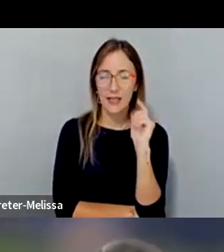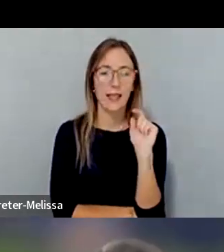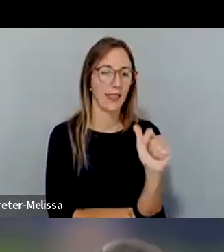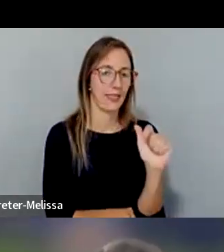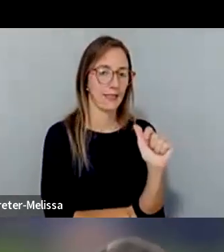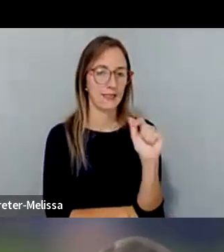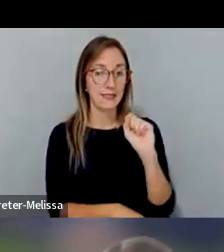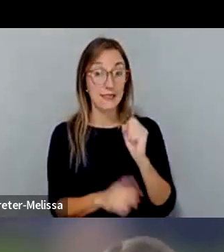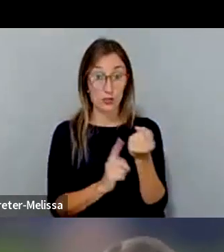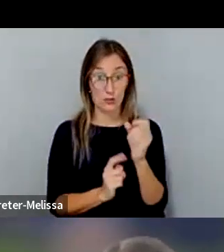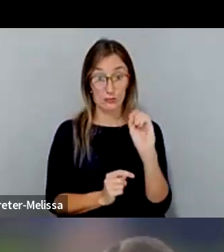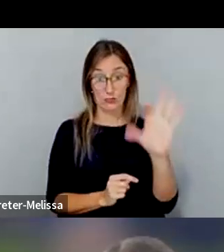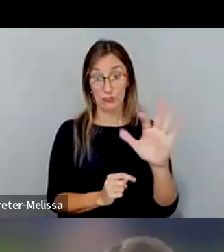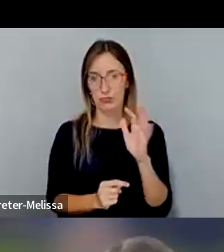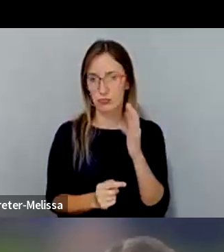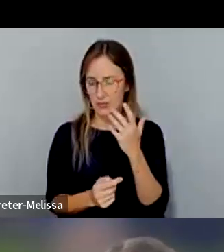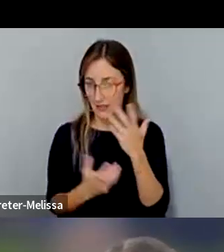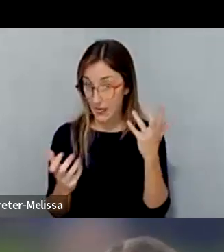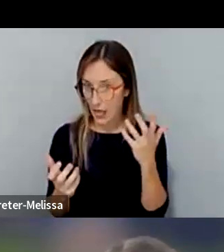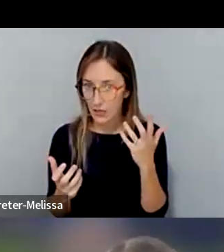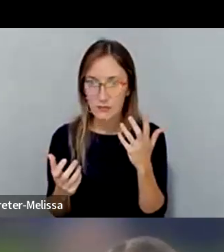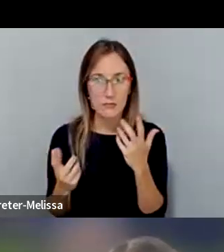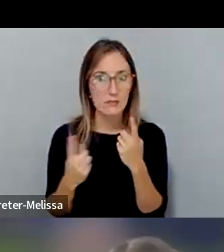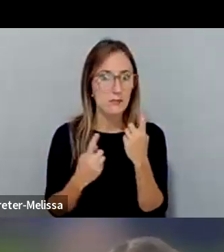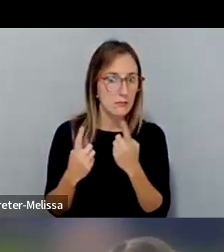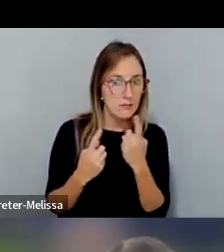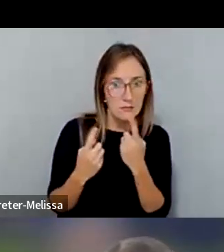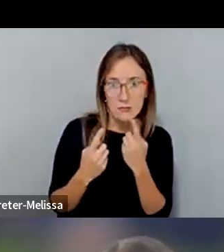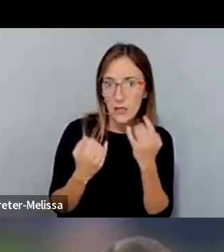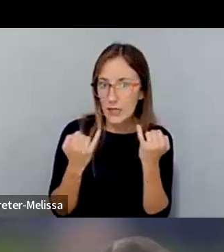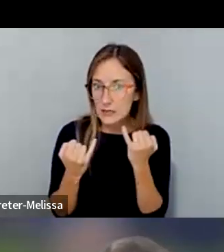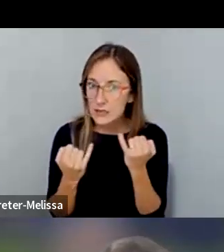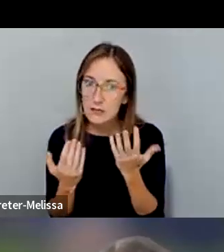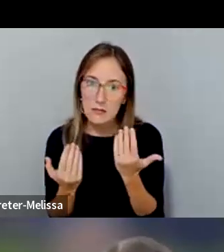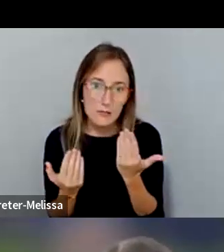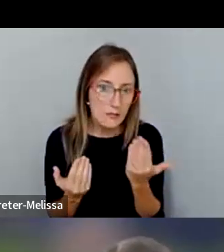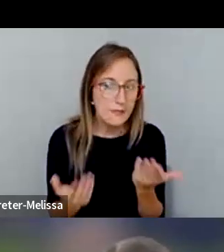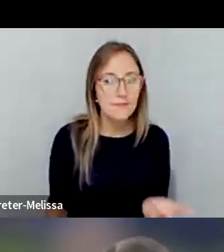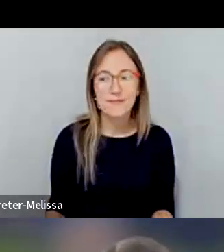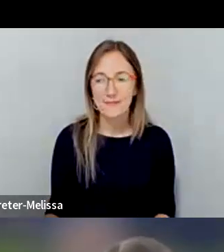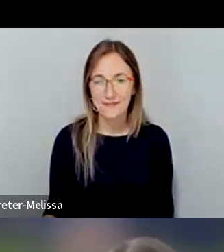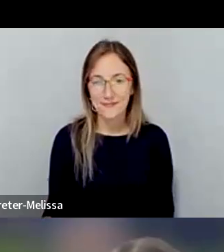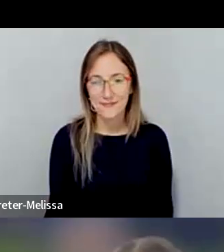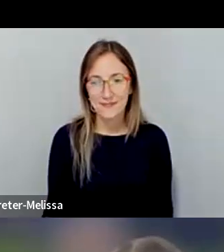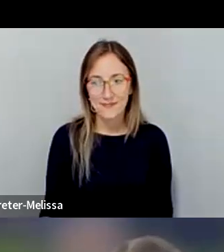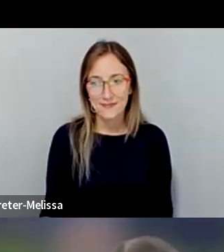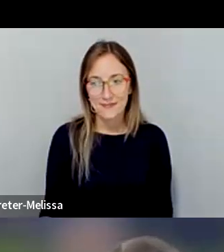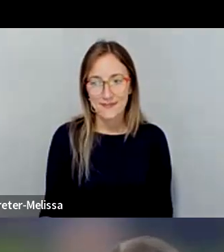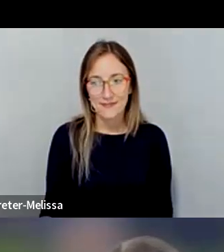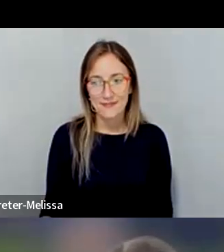conflicting disabilities? I can get into that later if we have time. This hypo deserve some thought because there are a lot of factors going on here.